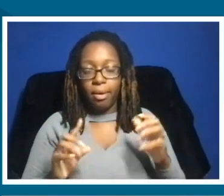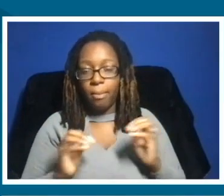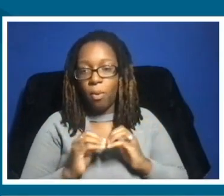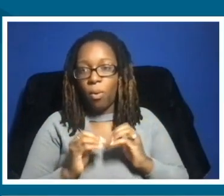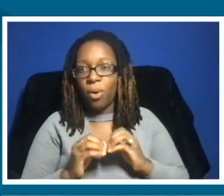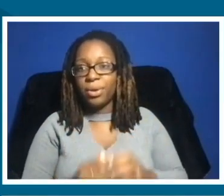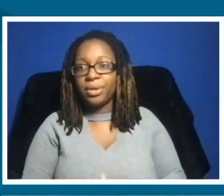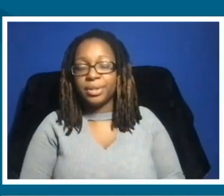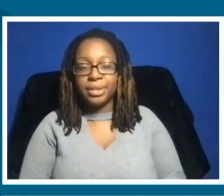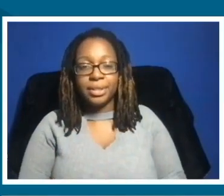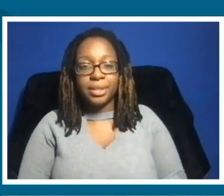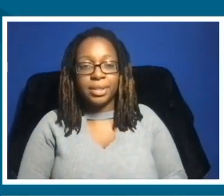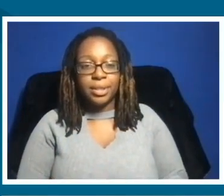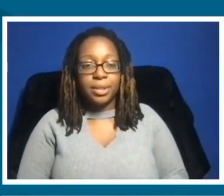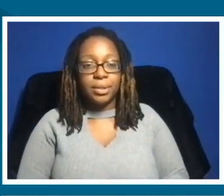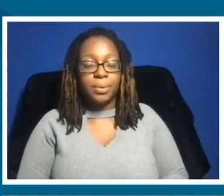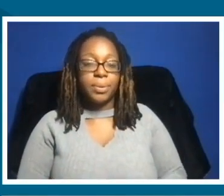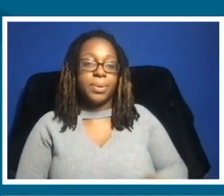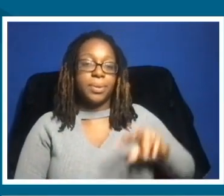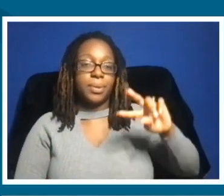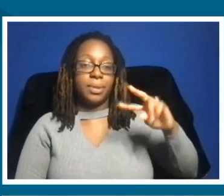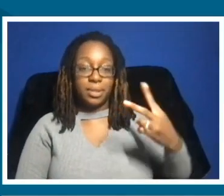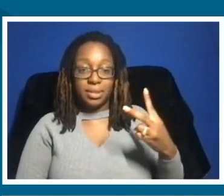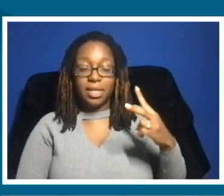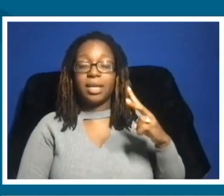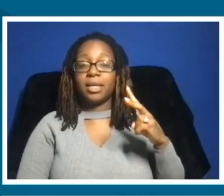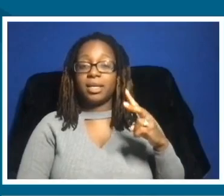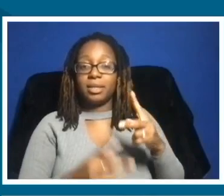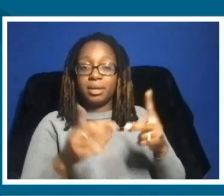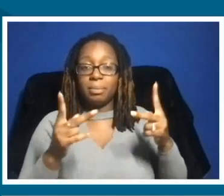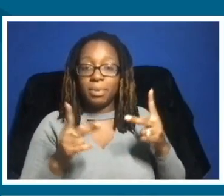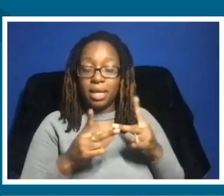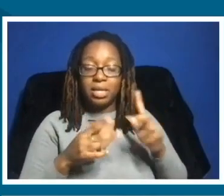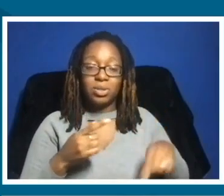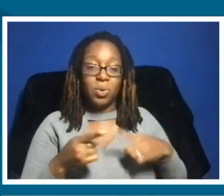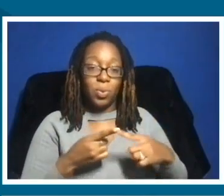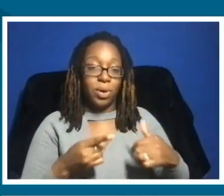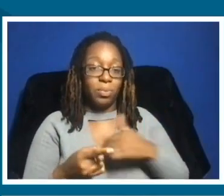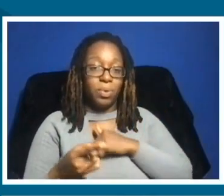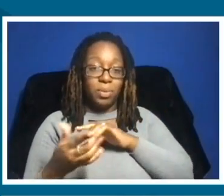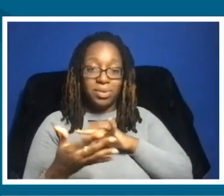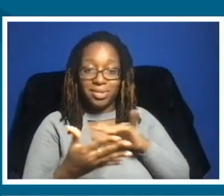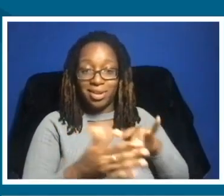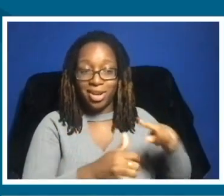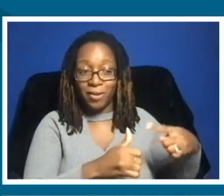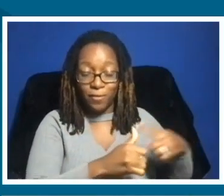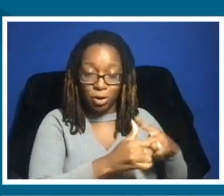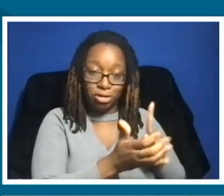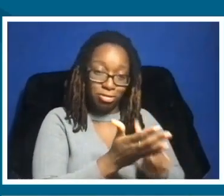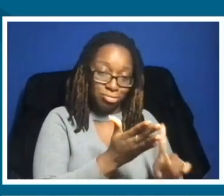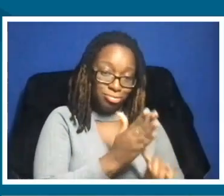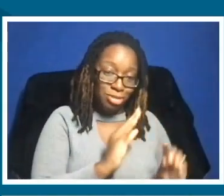so the second site was actually came up when we were studying the first site so